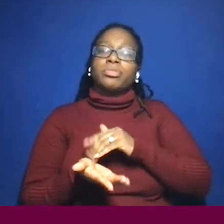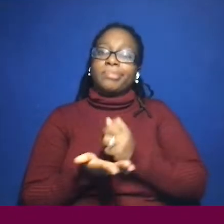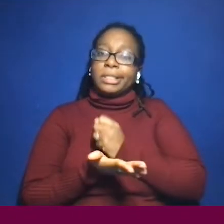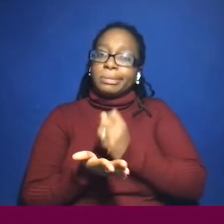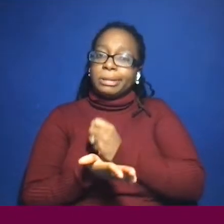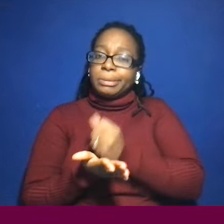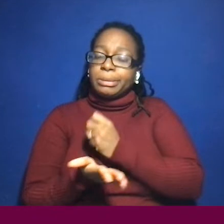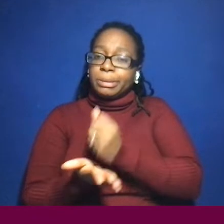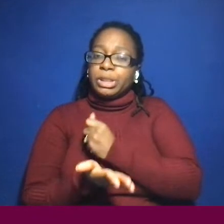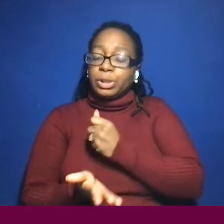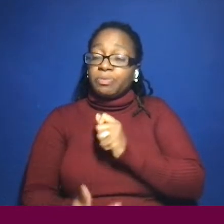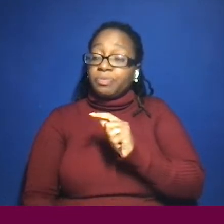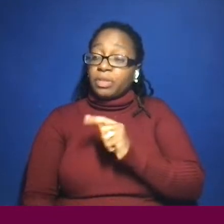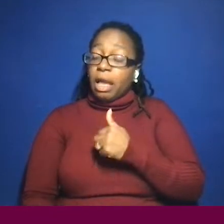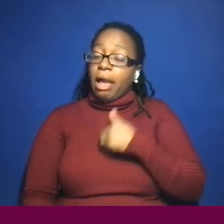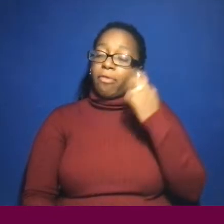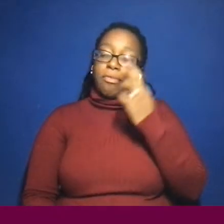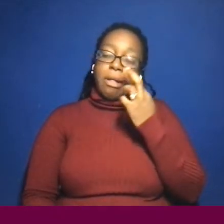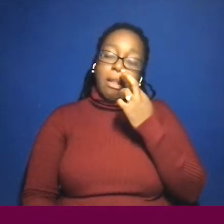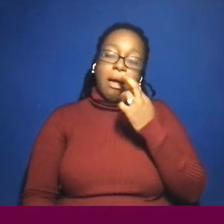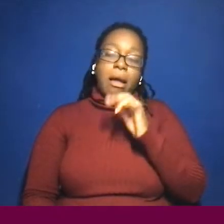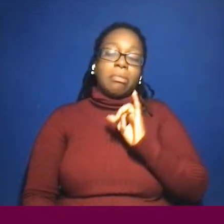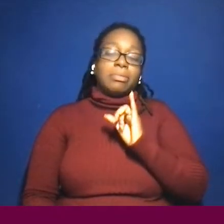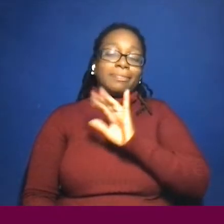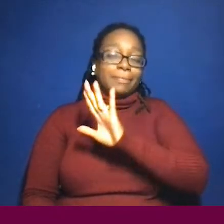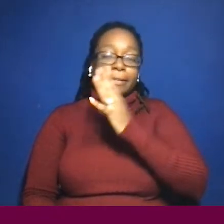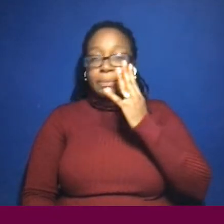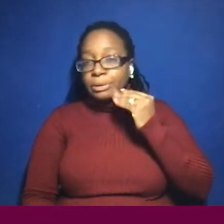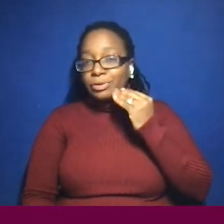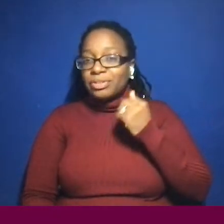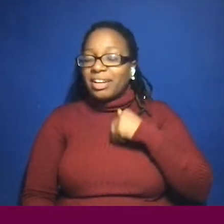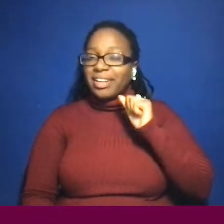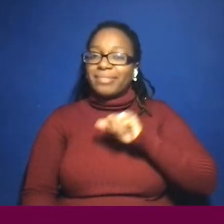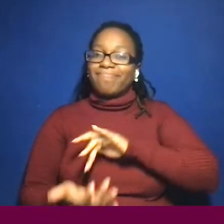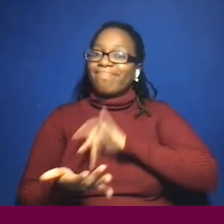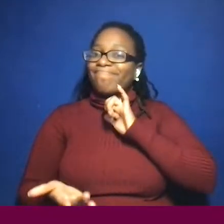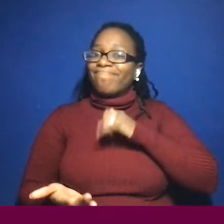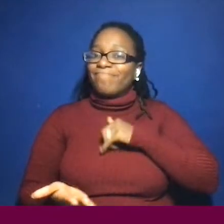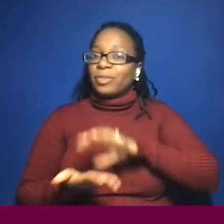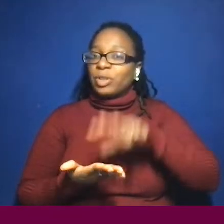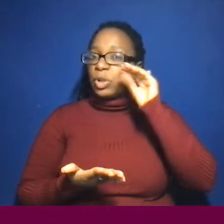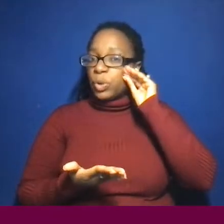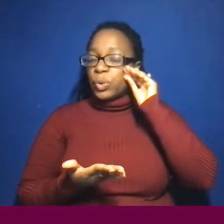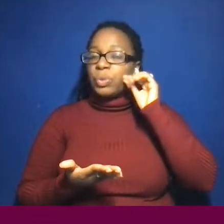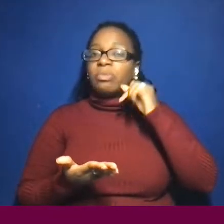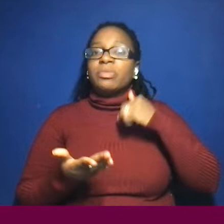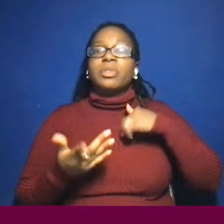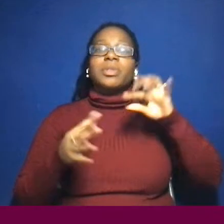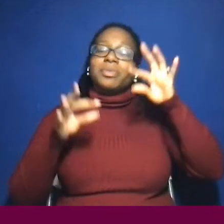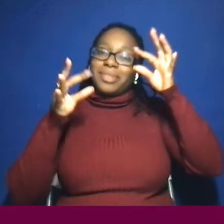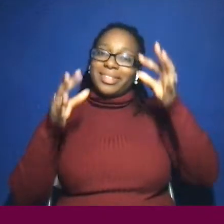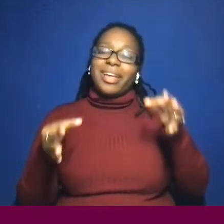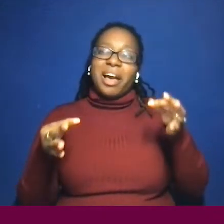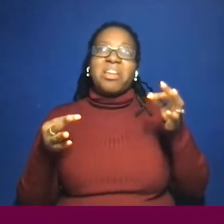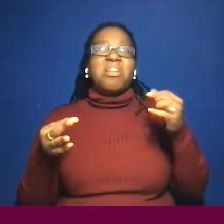to learn from them and their experiences and ended up going off for what I thought was a year between